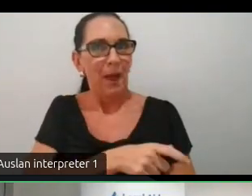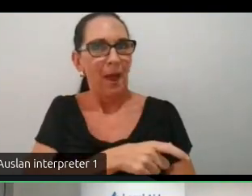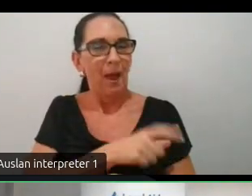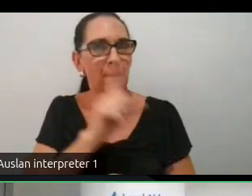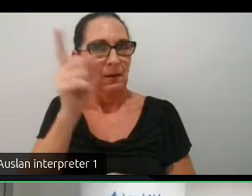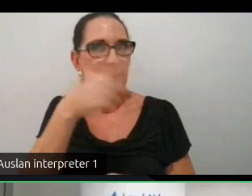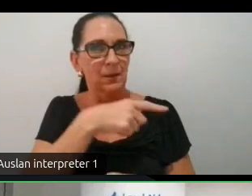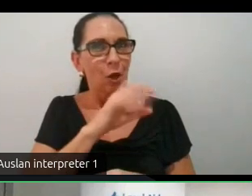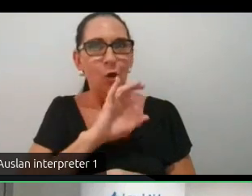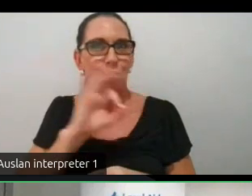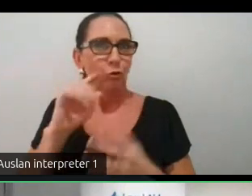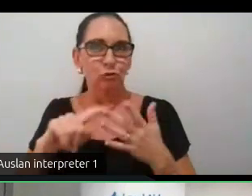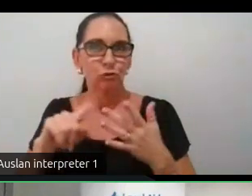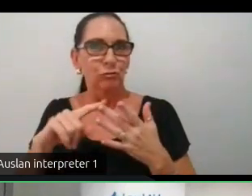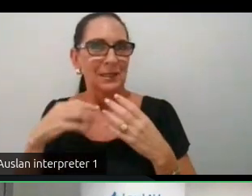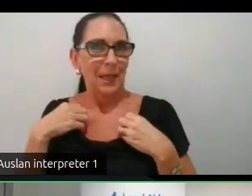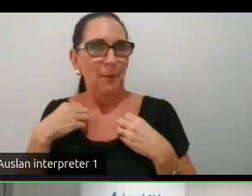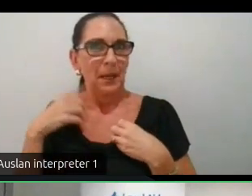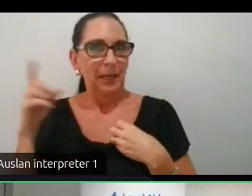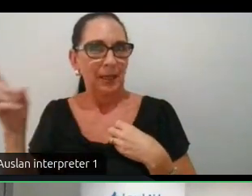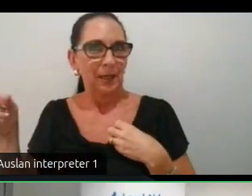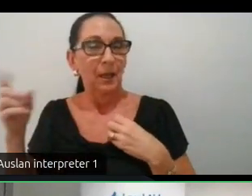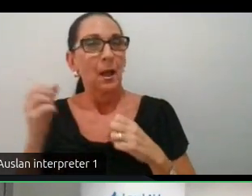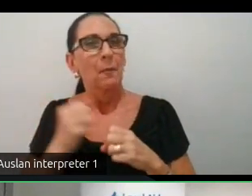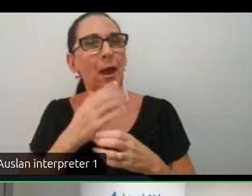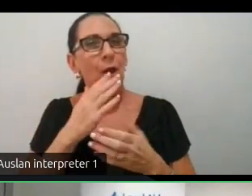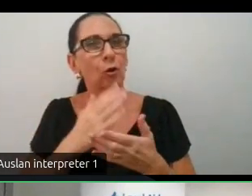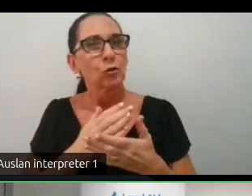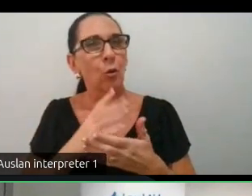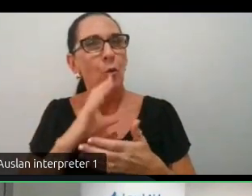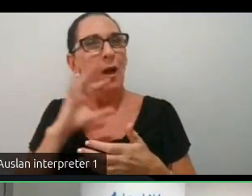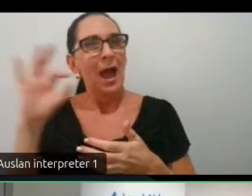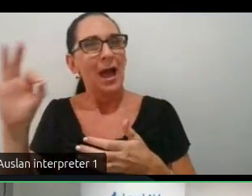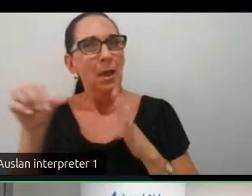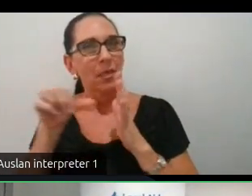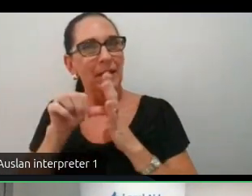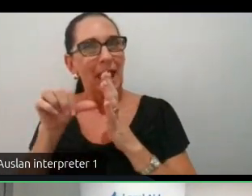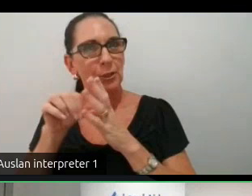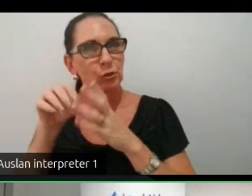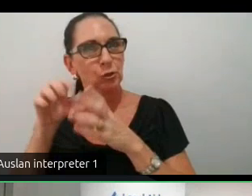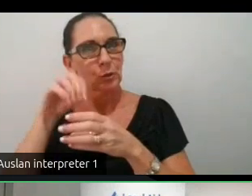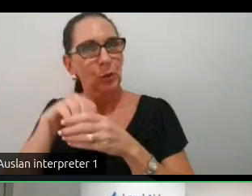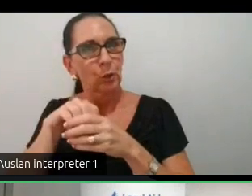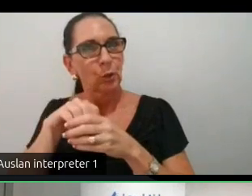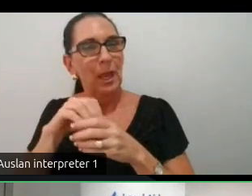the work done, not an insurance company. And make sure you ask for the cash settlement to include